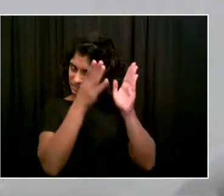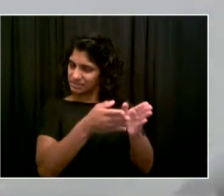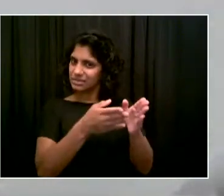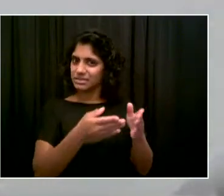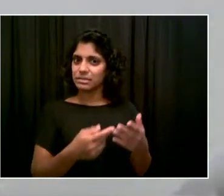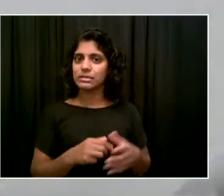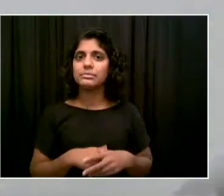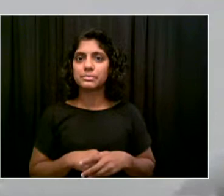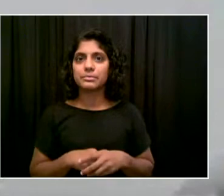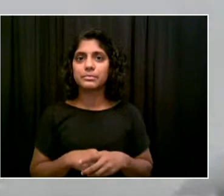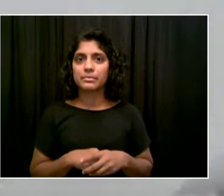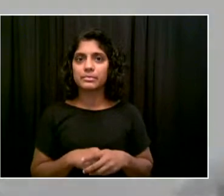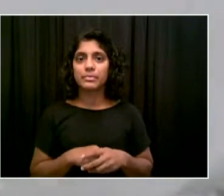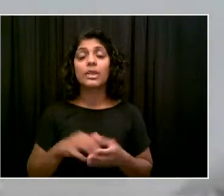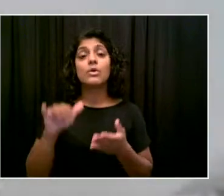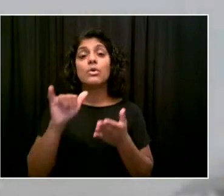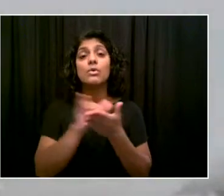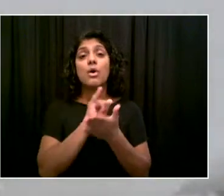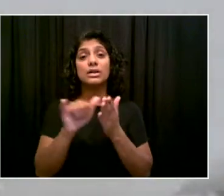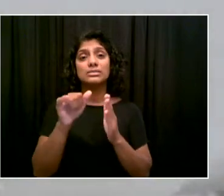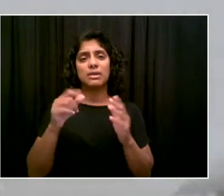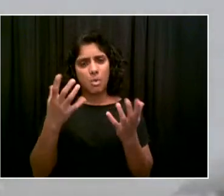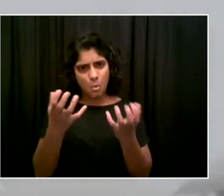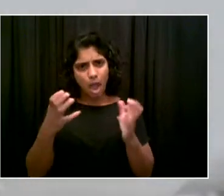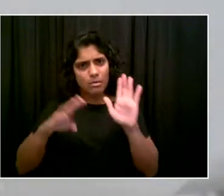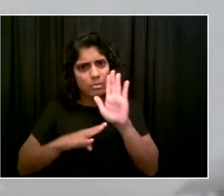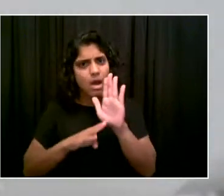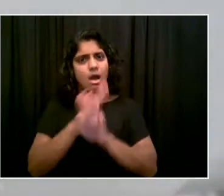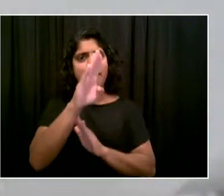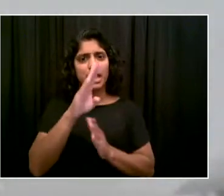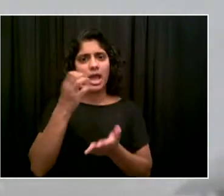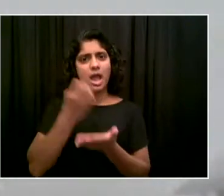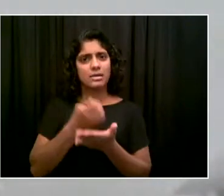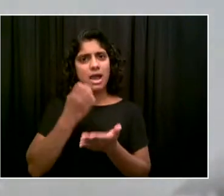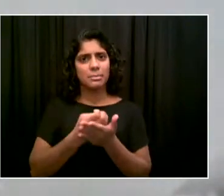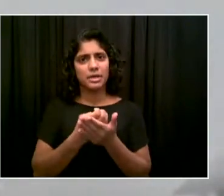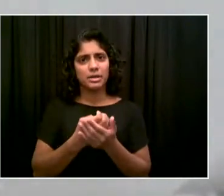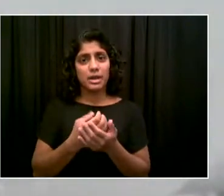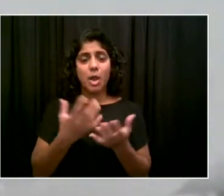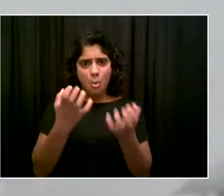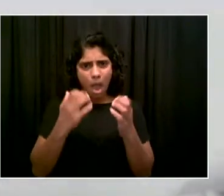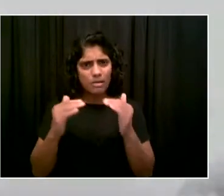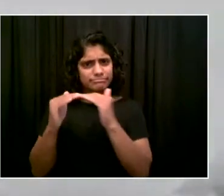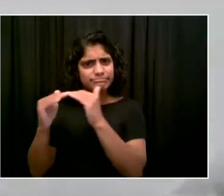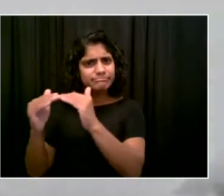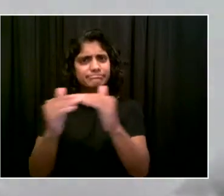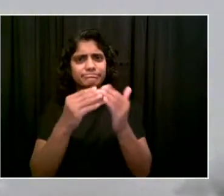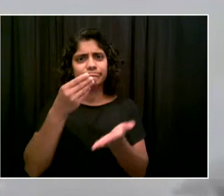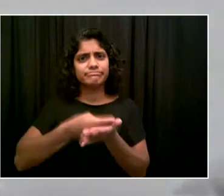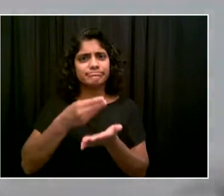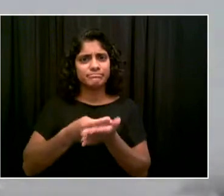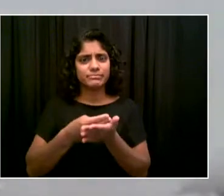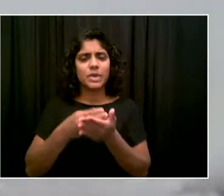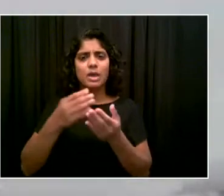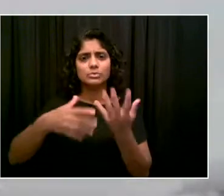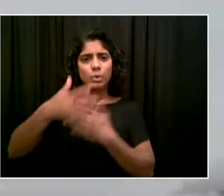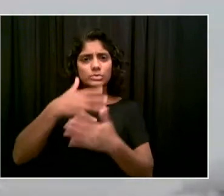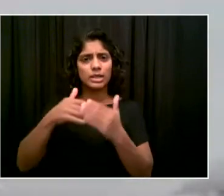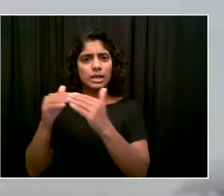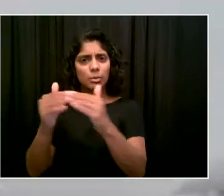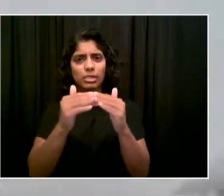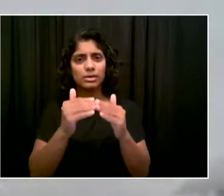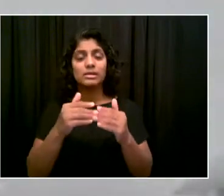WE NEED TO FIGHT